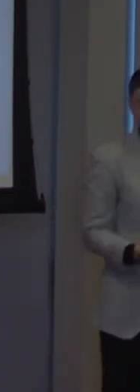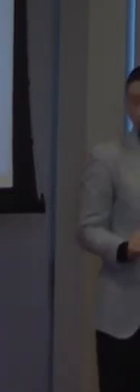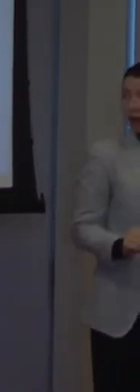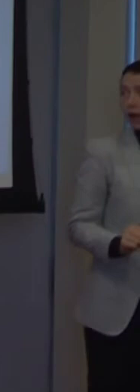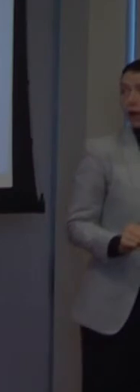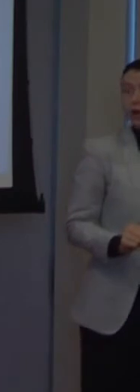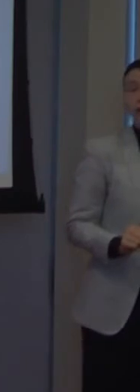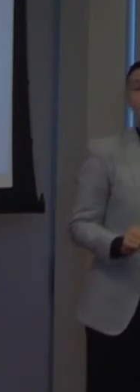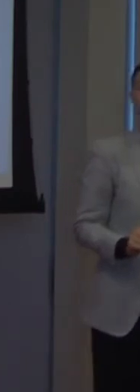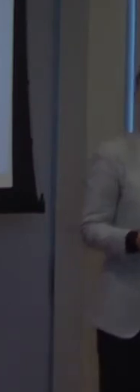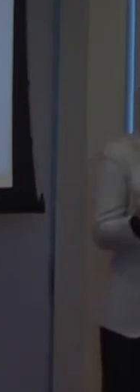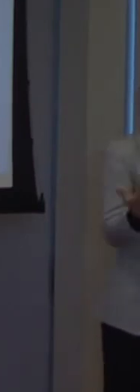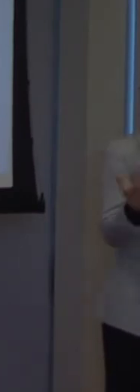for the high schools students,